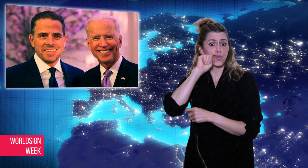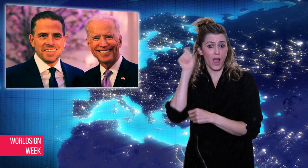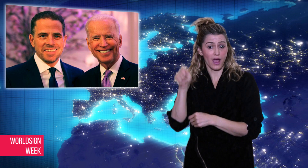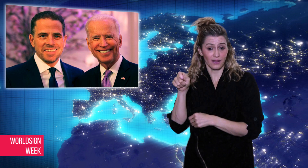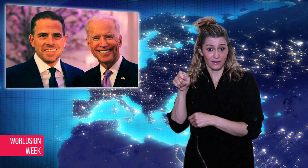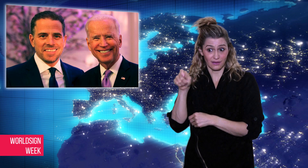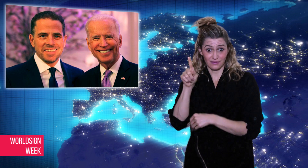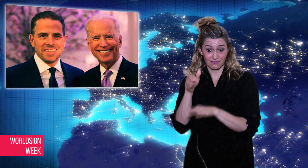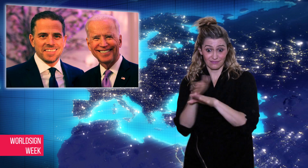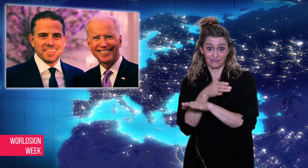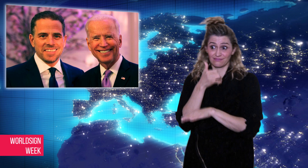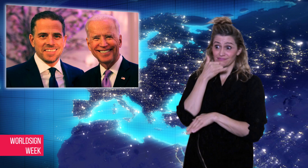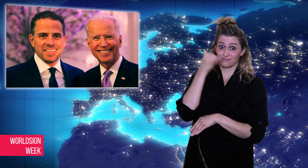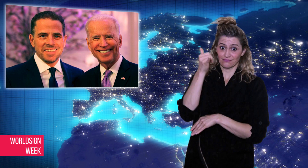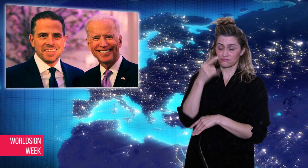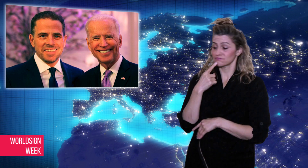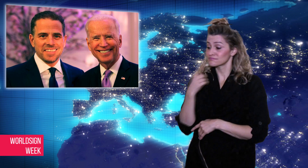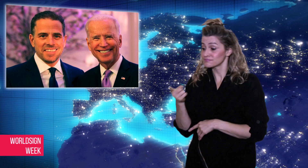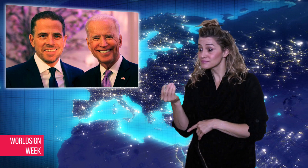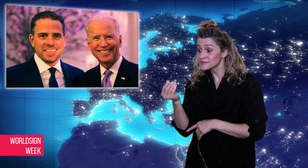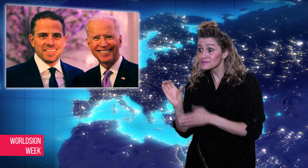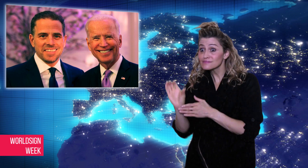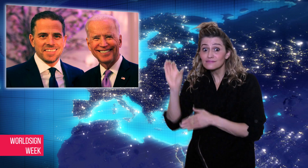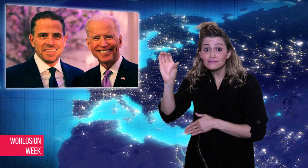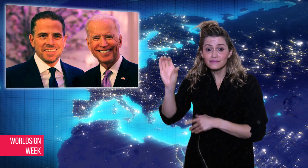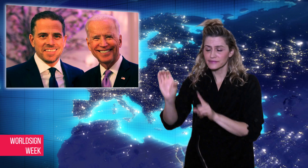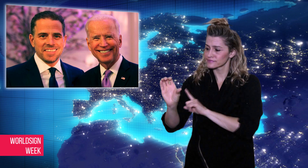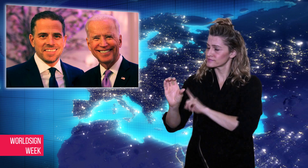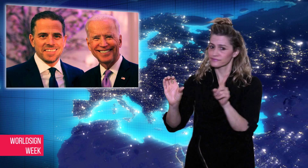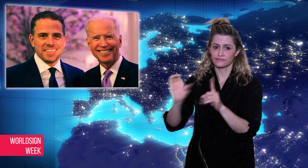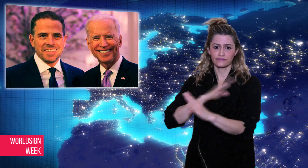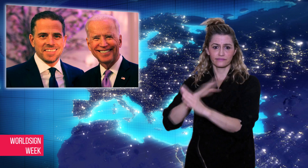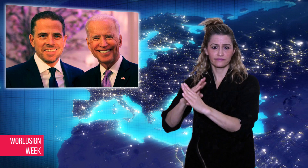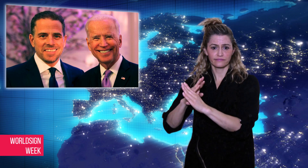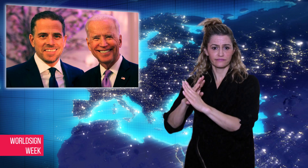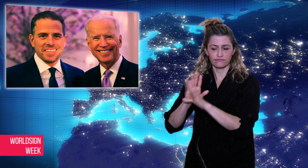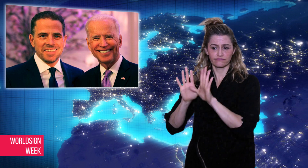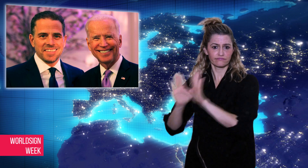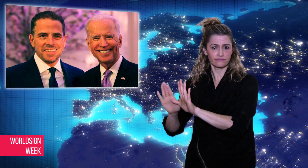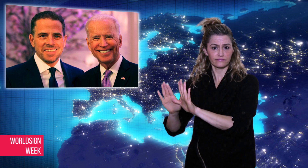military aid for Ukraine.